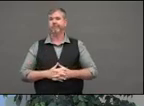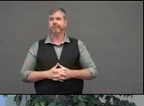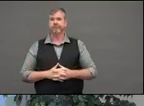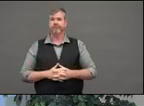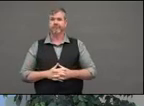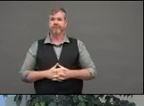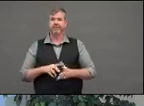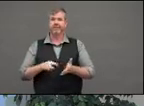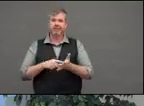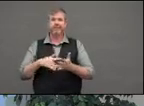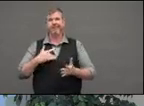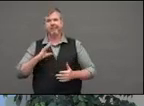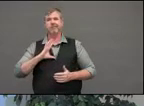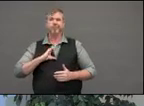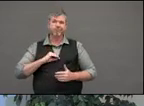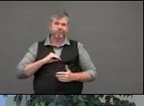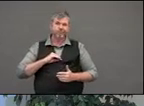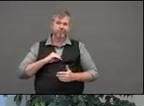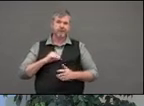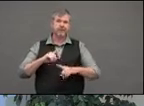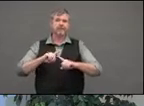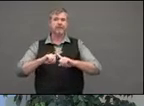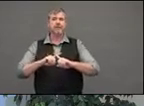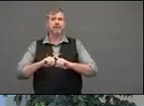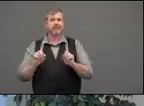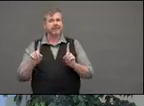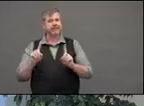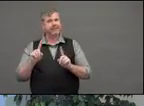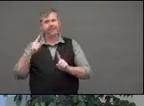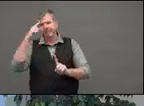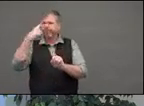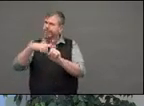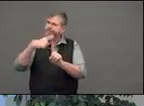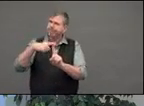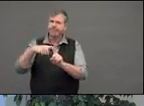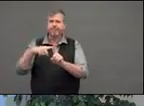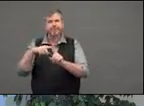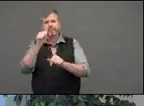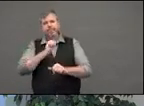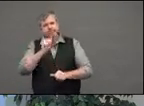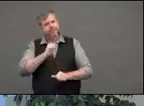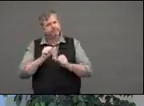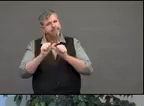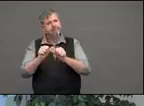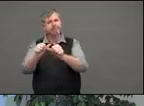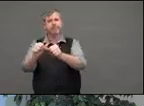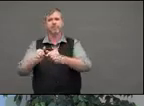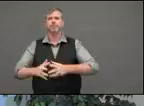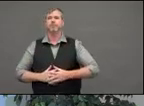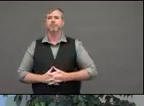we have to keep pushing definitely DM: Um i definitely have to agree agree with